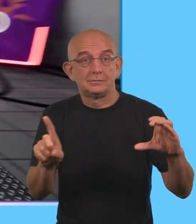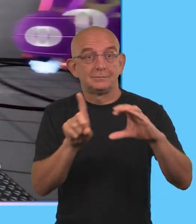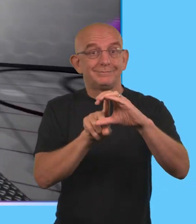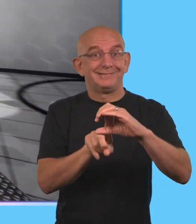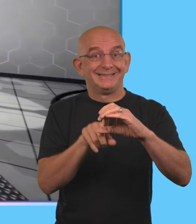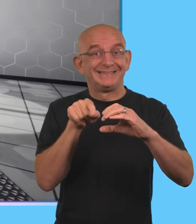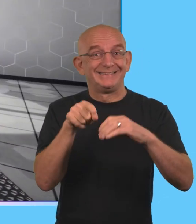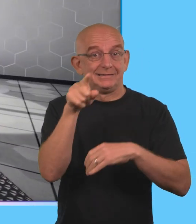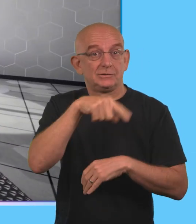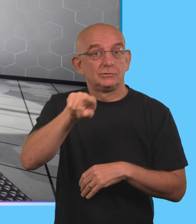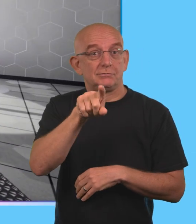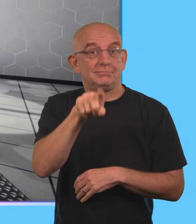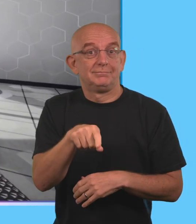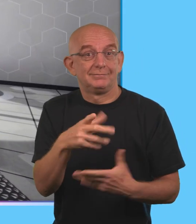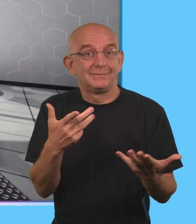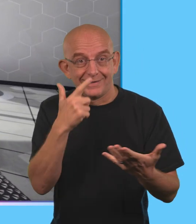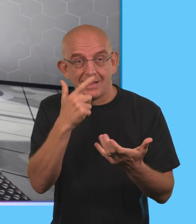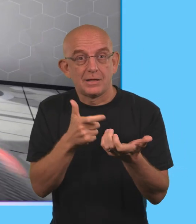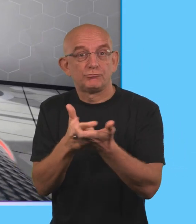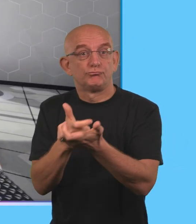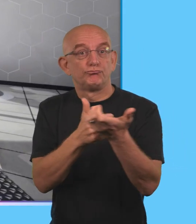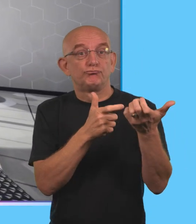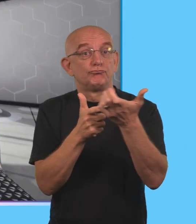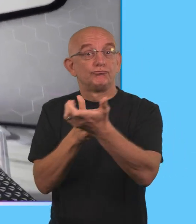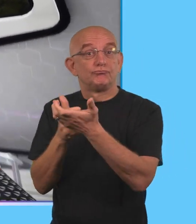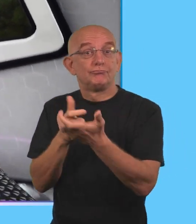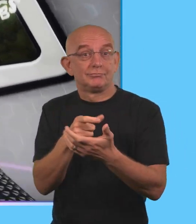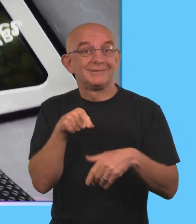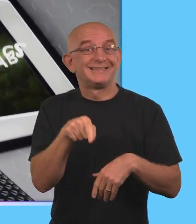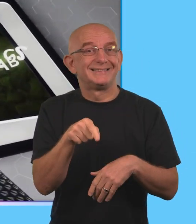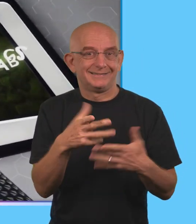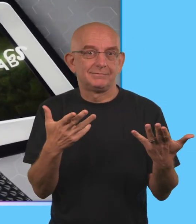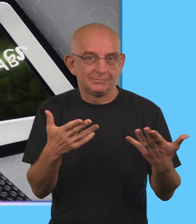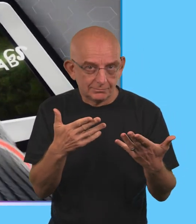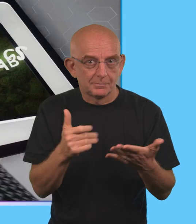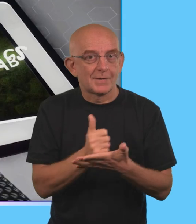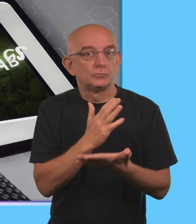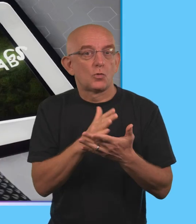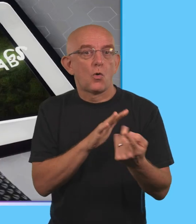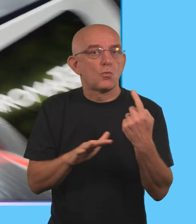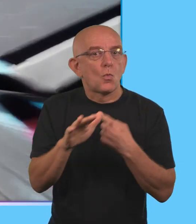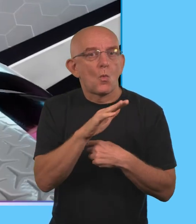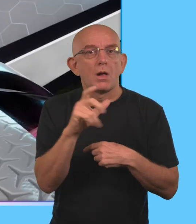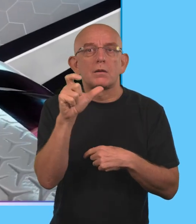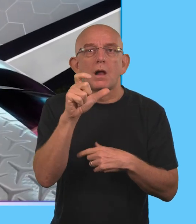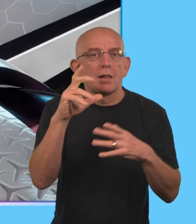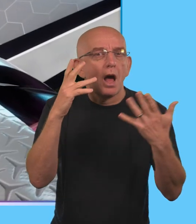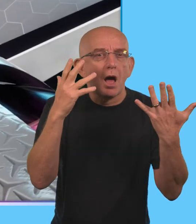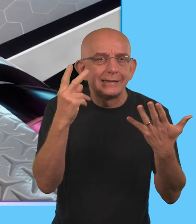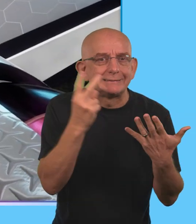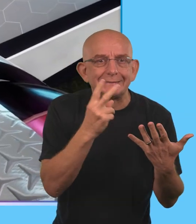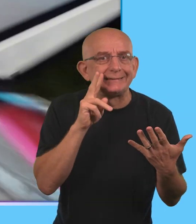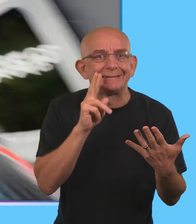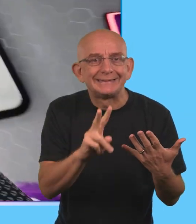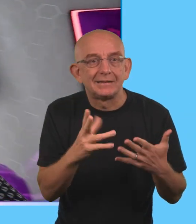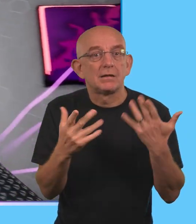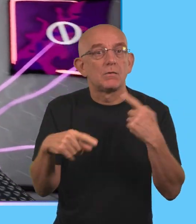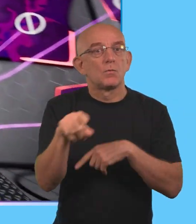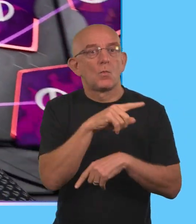a new recognizable symbol, a circle with a stripe. This system ensures that colorblind players can experience every puzzle,